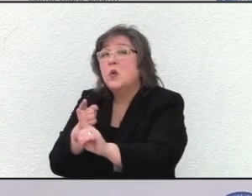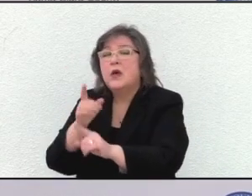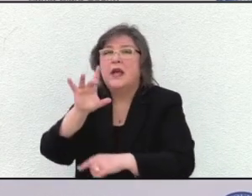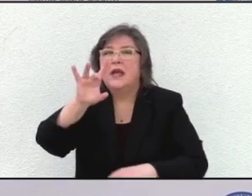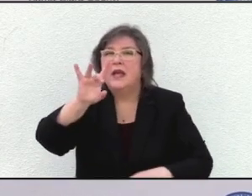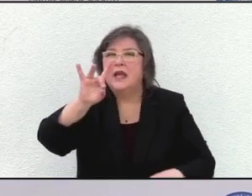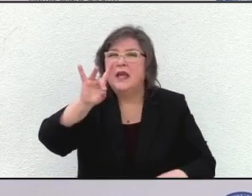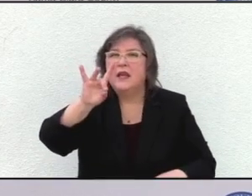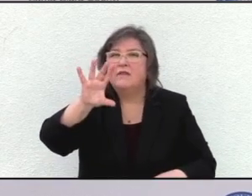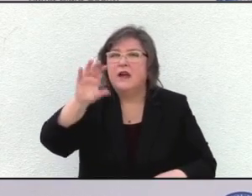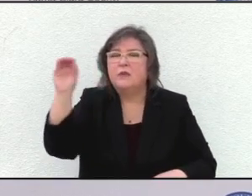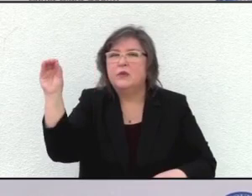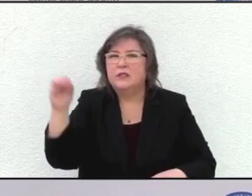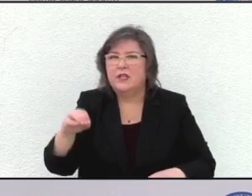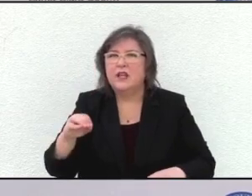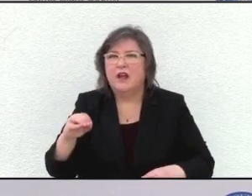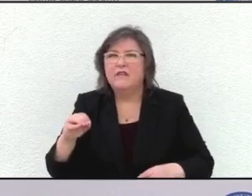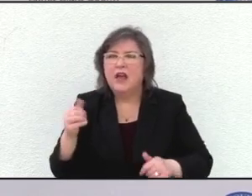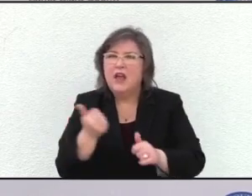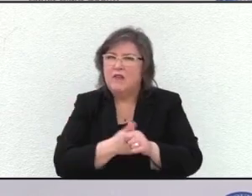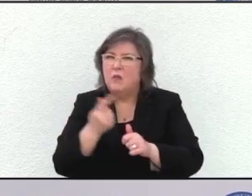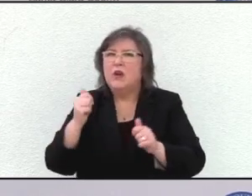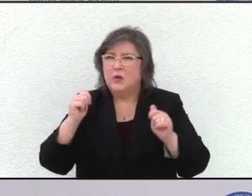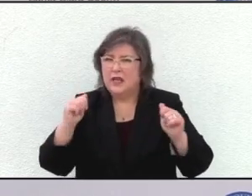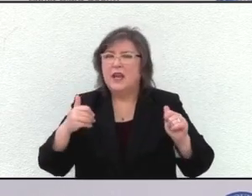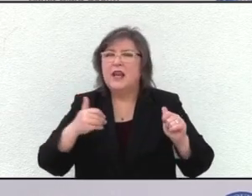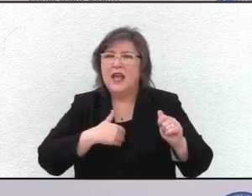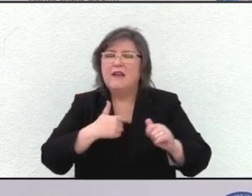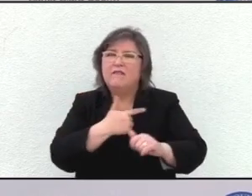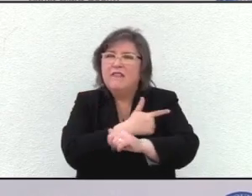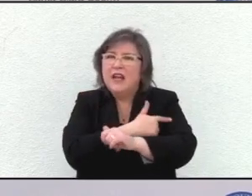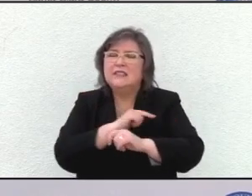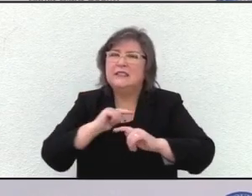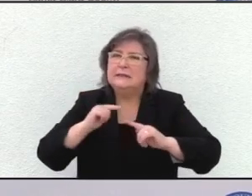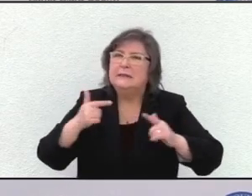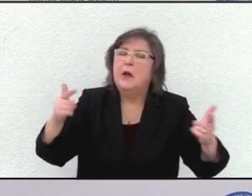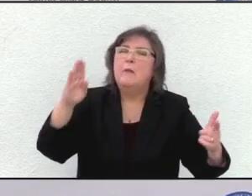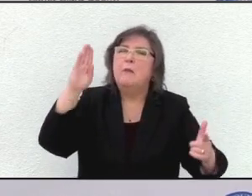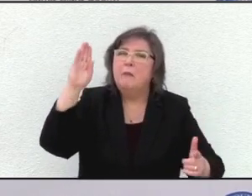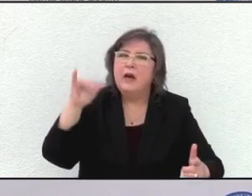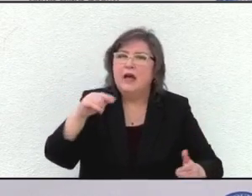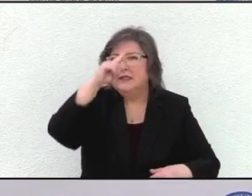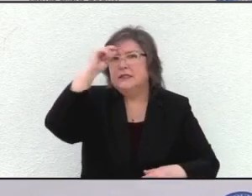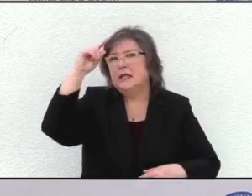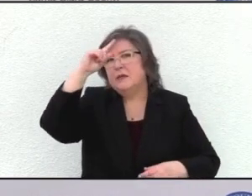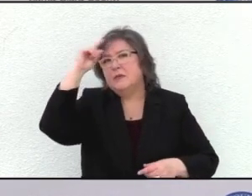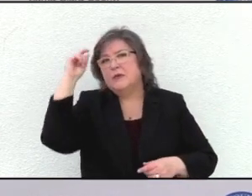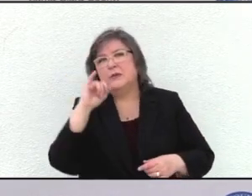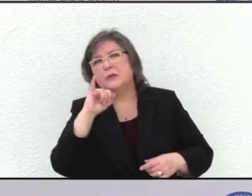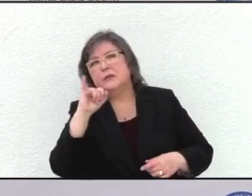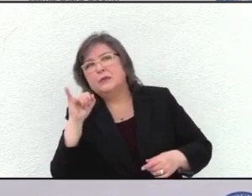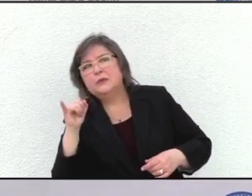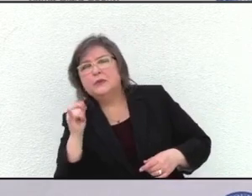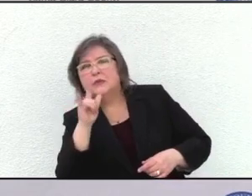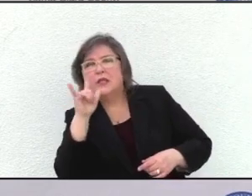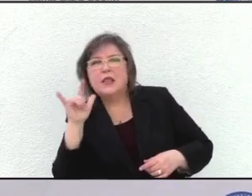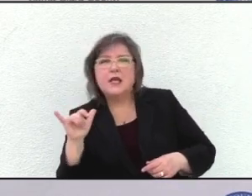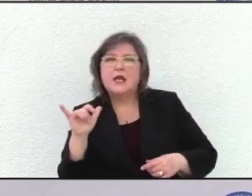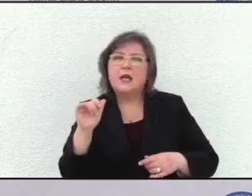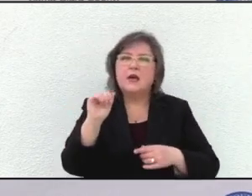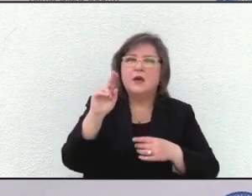of the eligible population vaccinated by mid-summer. Reaching our goal, of course, depends very